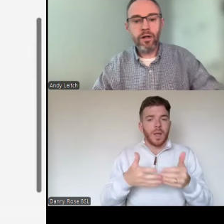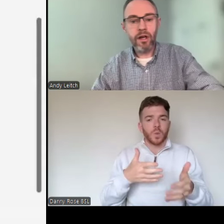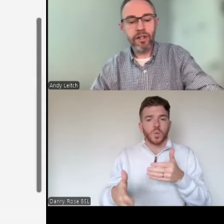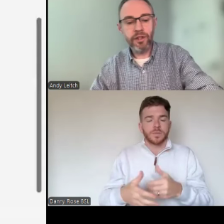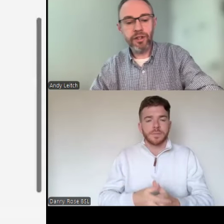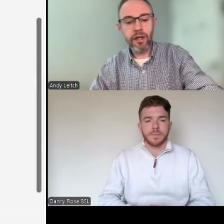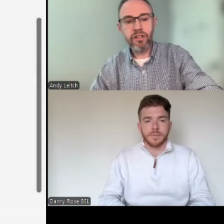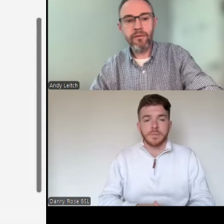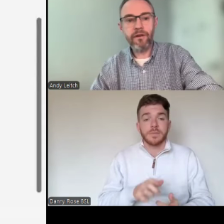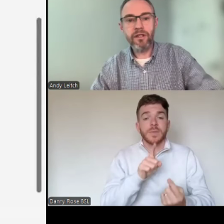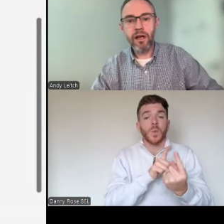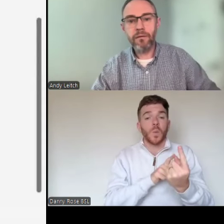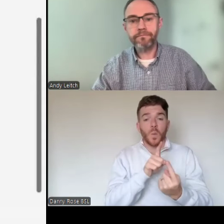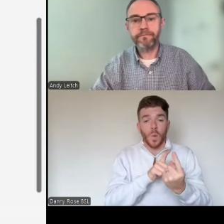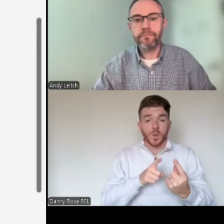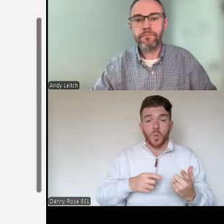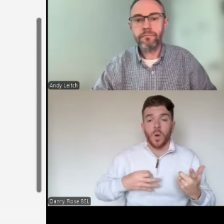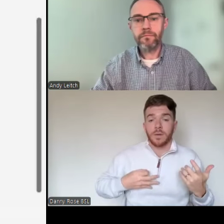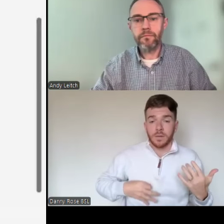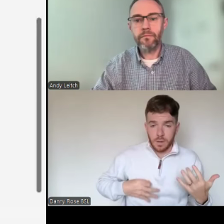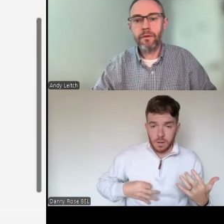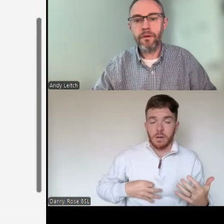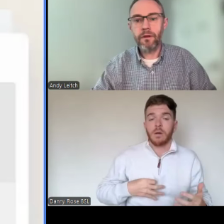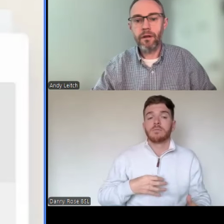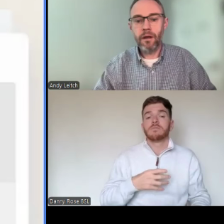One-to-one guitar tuition, close up of guitar.